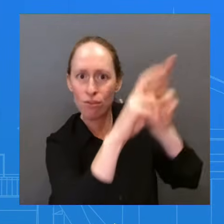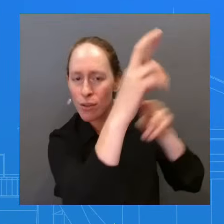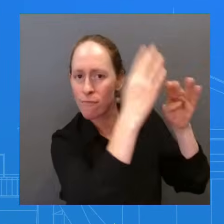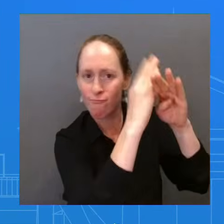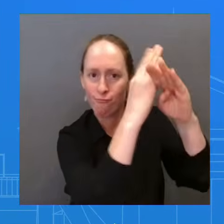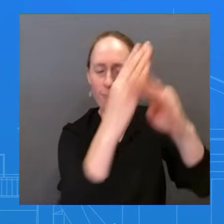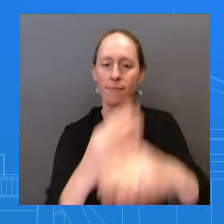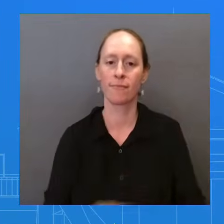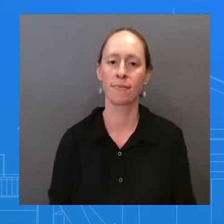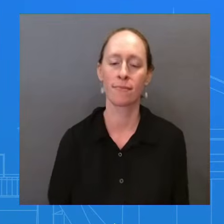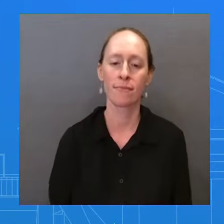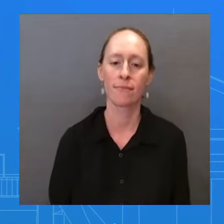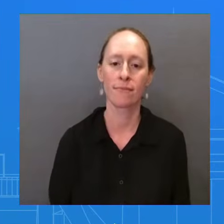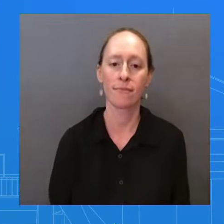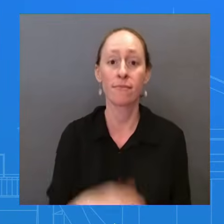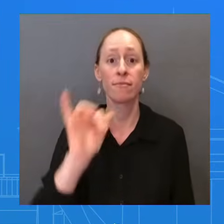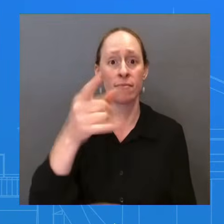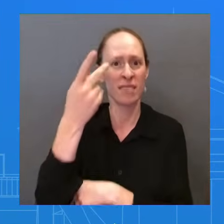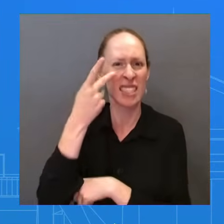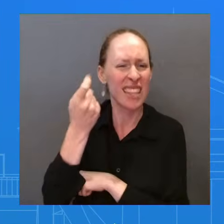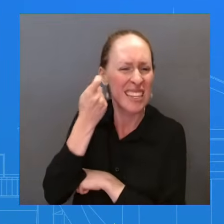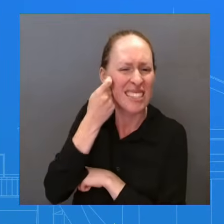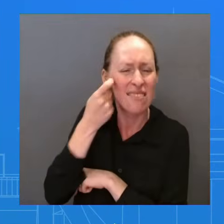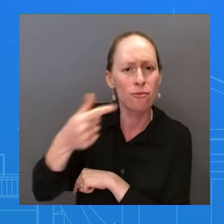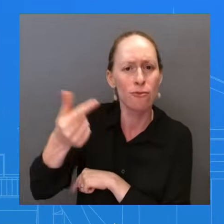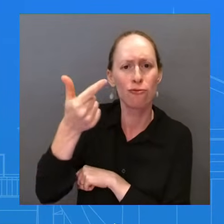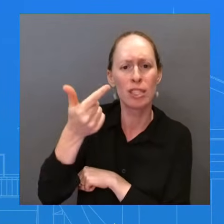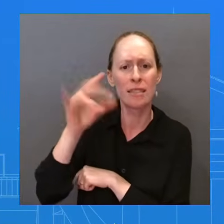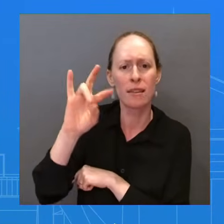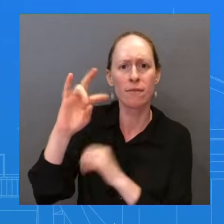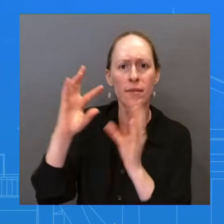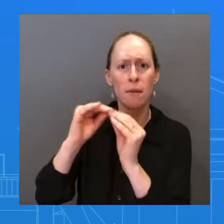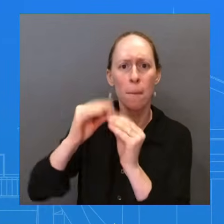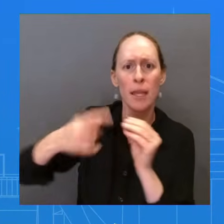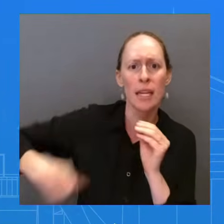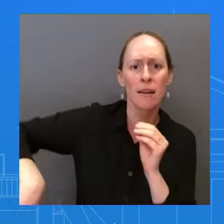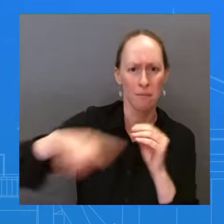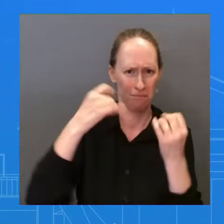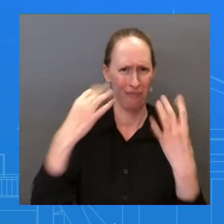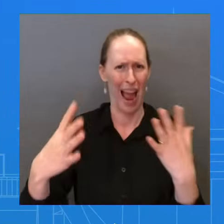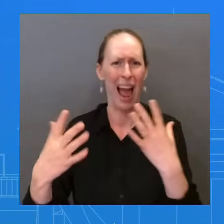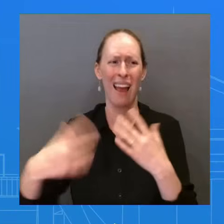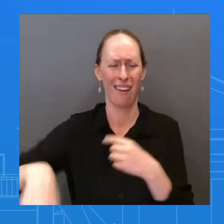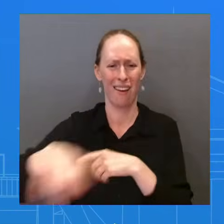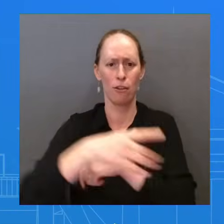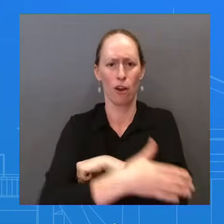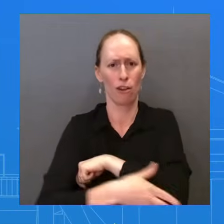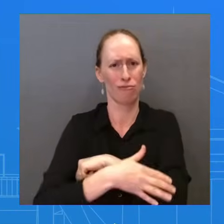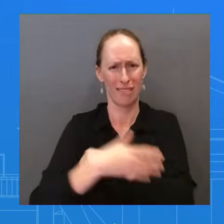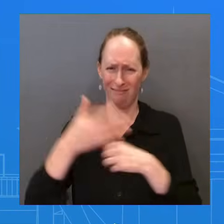And we can continue that -- we can continue to expect to see that that support will continue going forward. That's it.